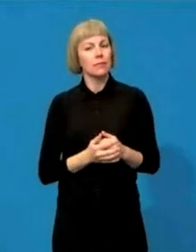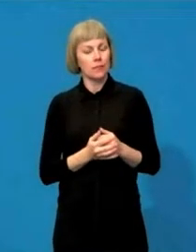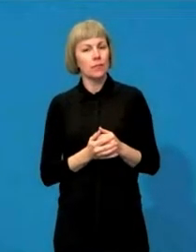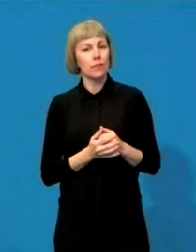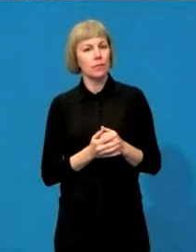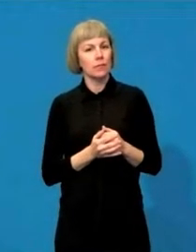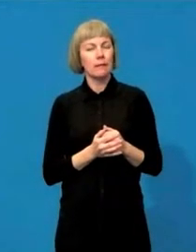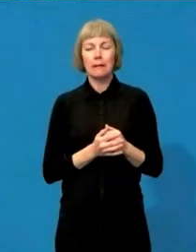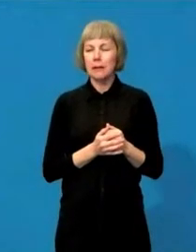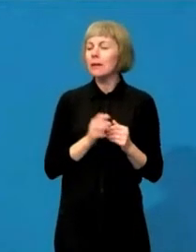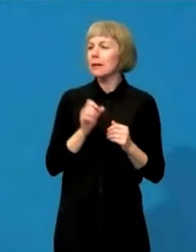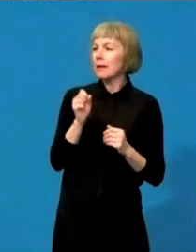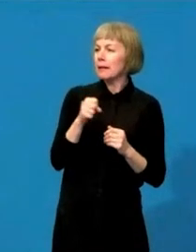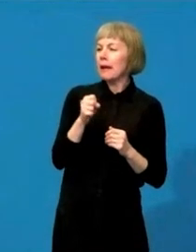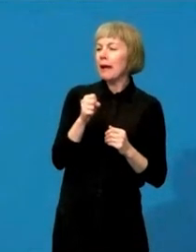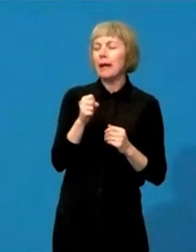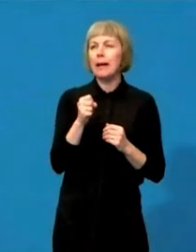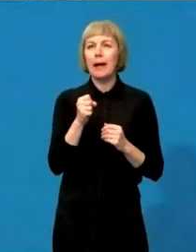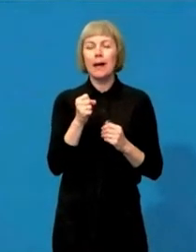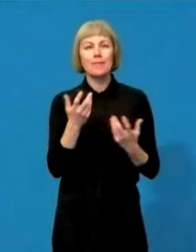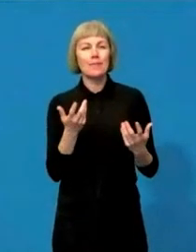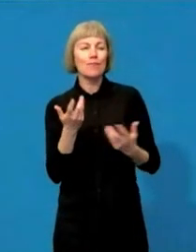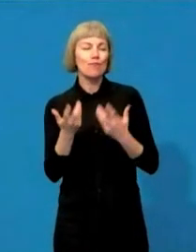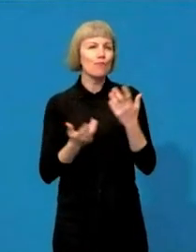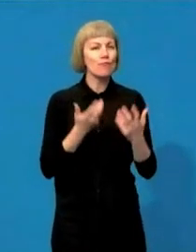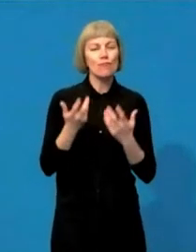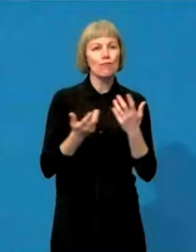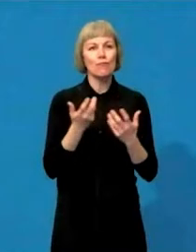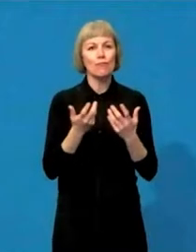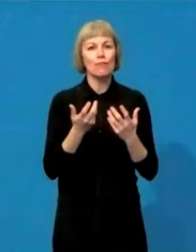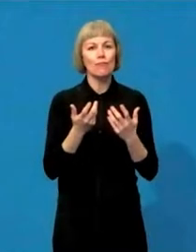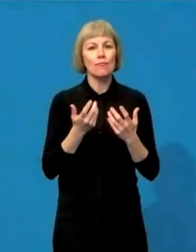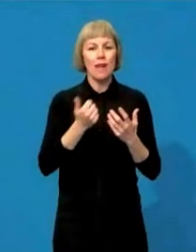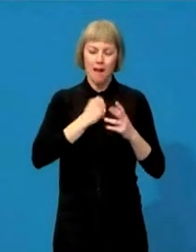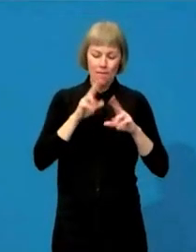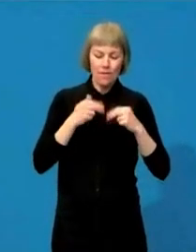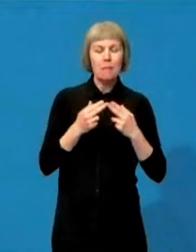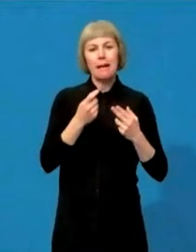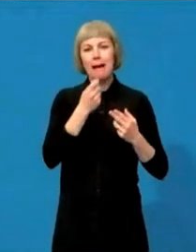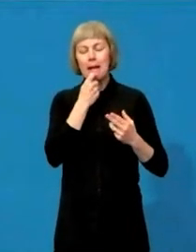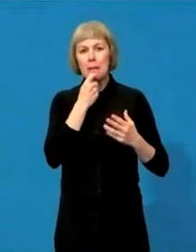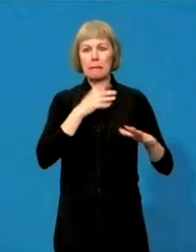a modicum of love and support that is provided to him that enables him to have the